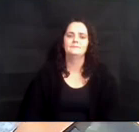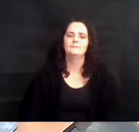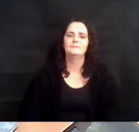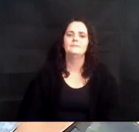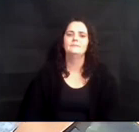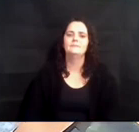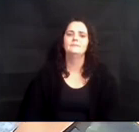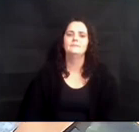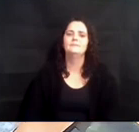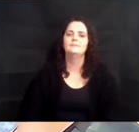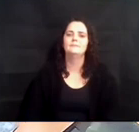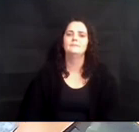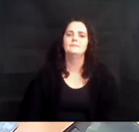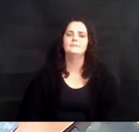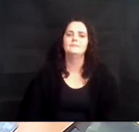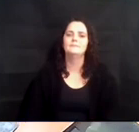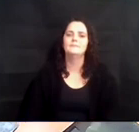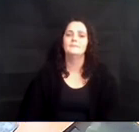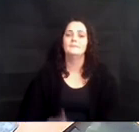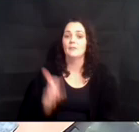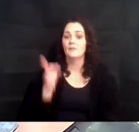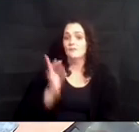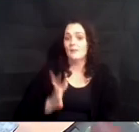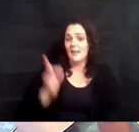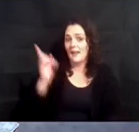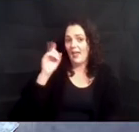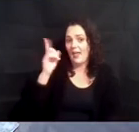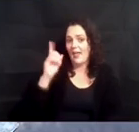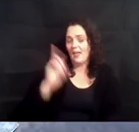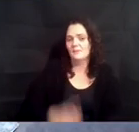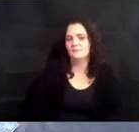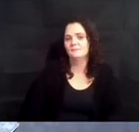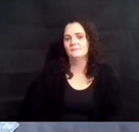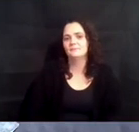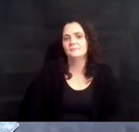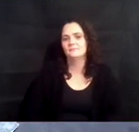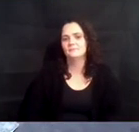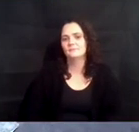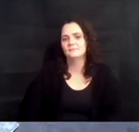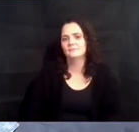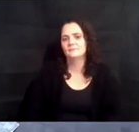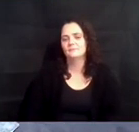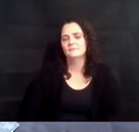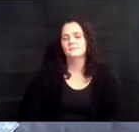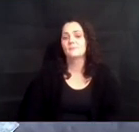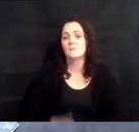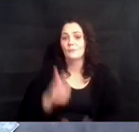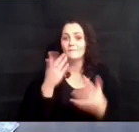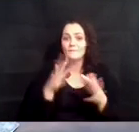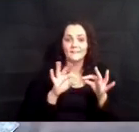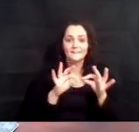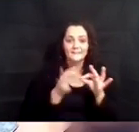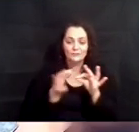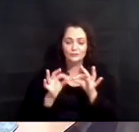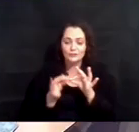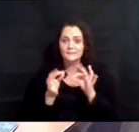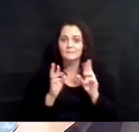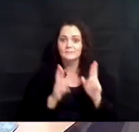have it. Alright, so if you're ready to go this time, go ahead and once you've got to, hopefully everybody's got your puppets stitched together now.